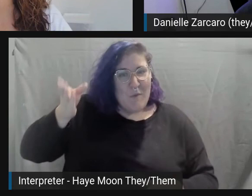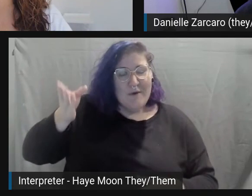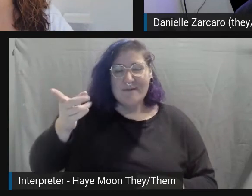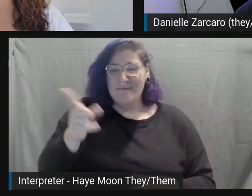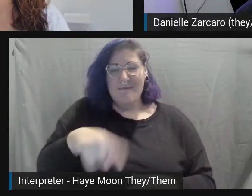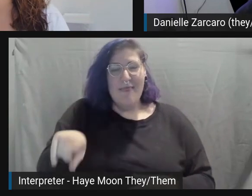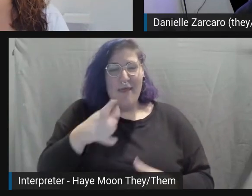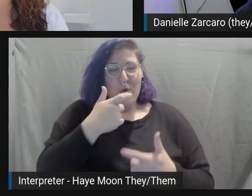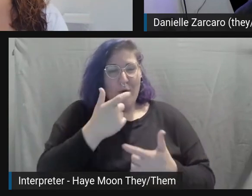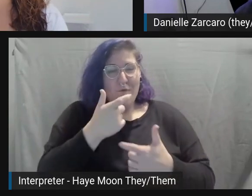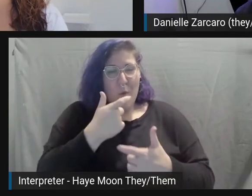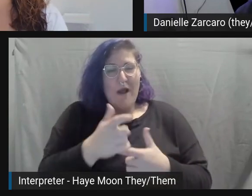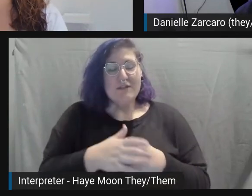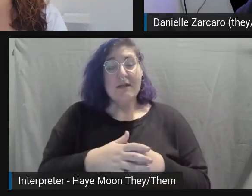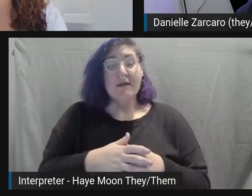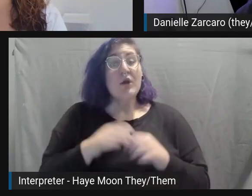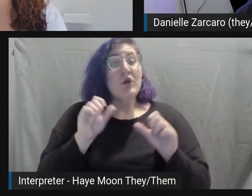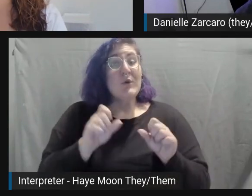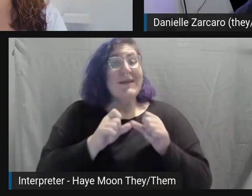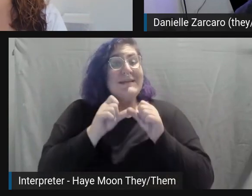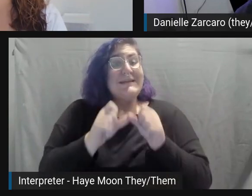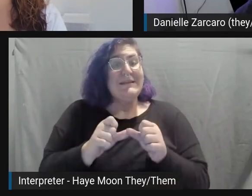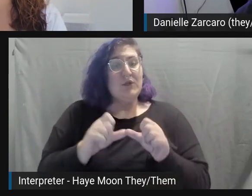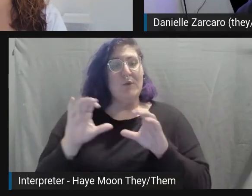You can continue the conversation, like we said, in the chat,